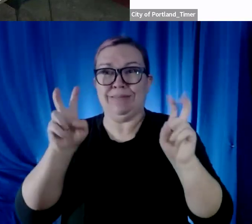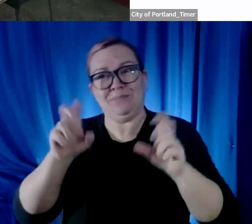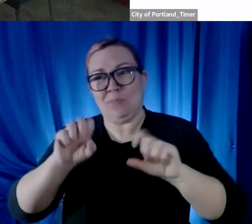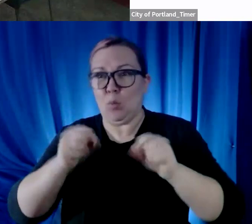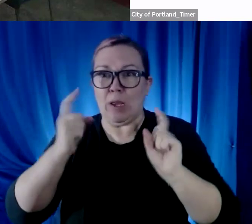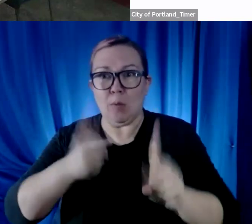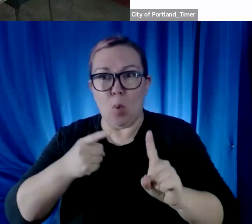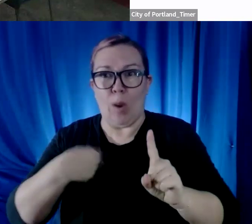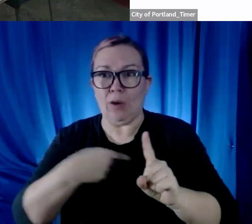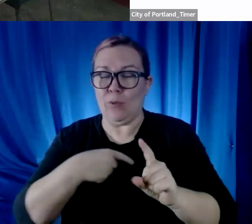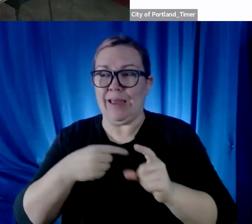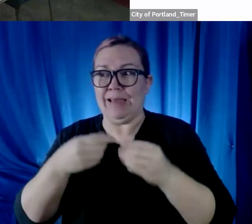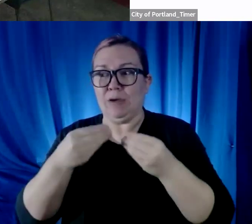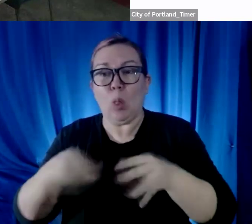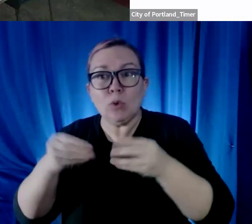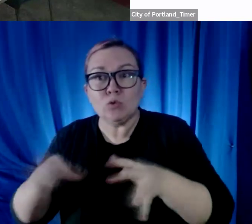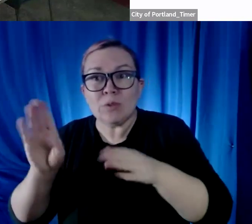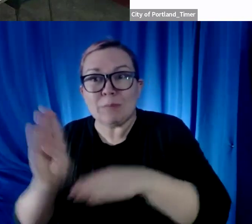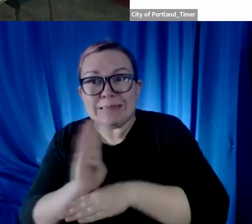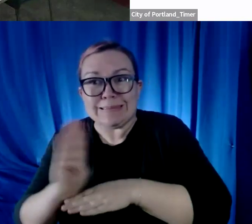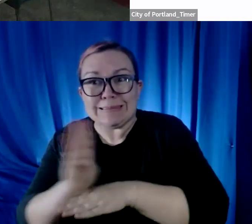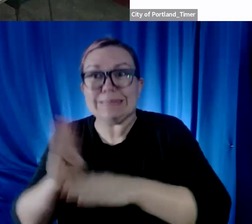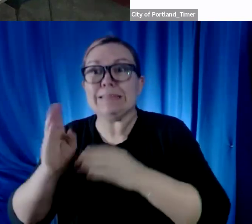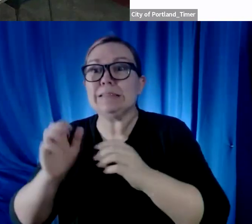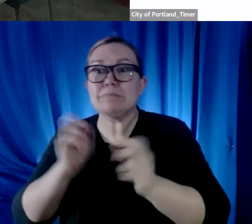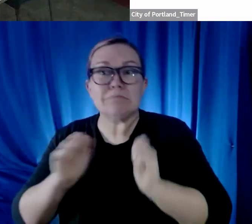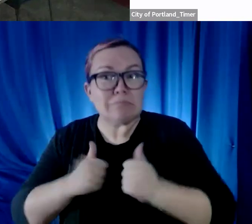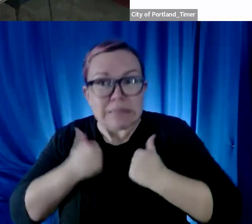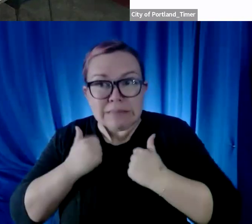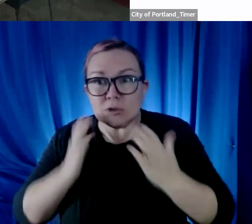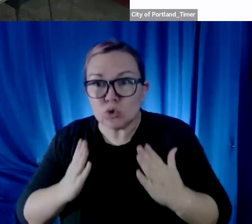Where we continue to lose more businesses and residents Our city's reputation is not good.